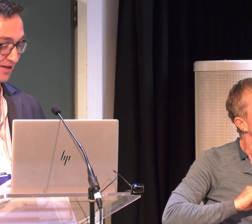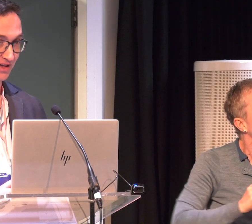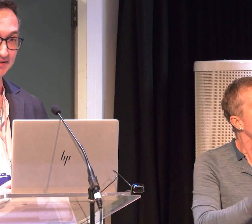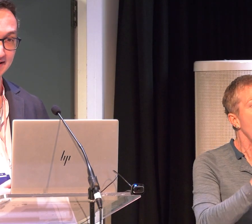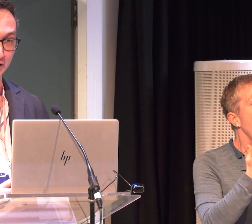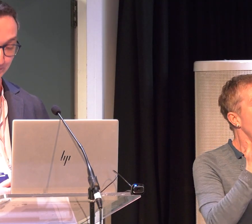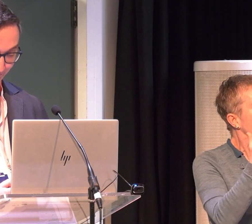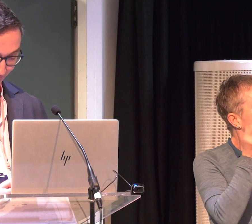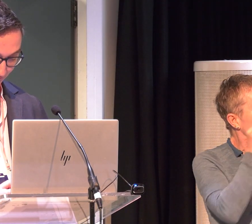further still.